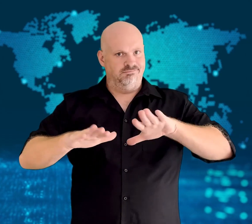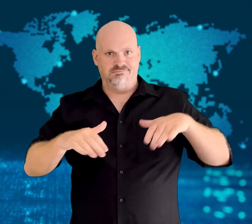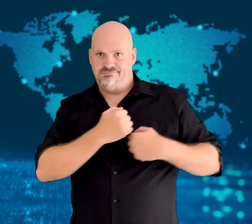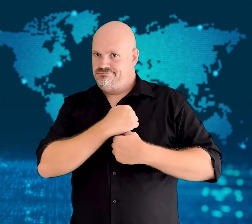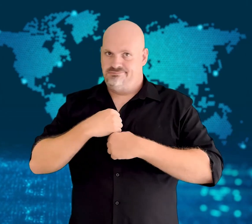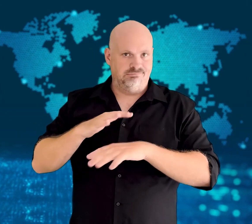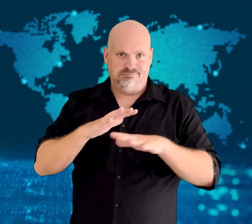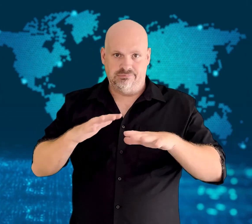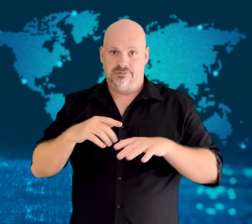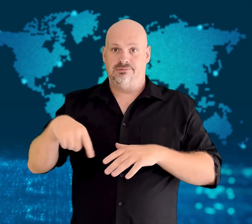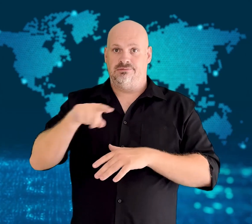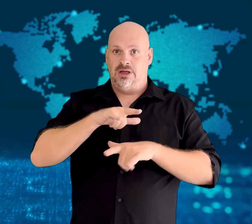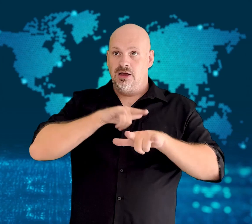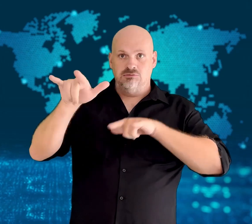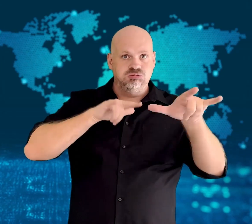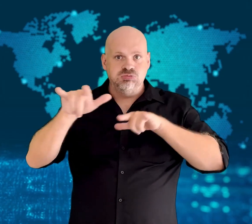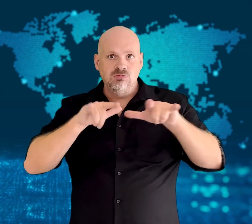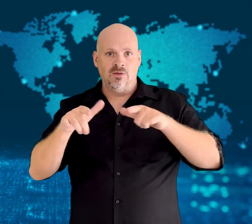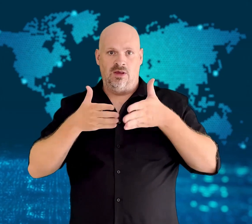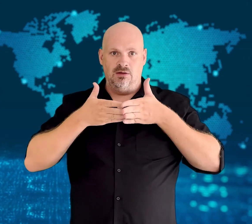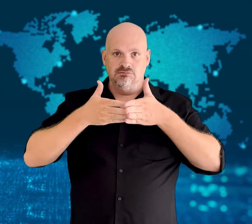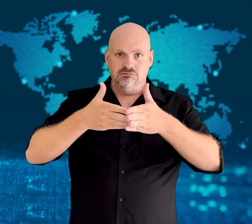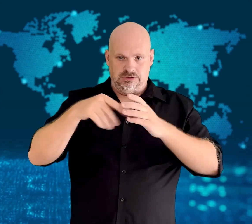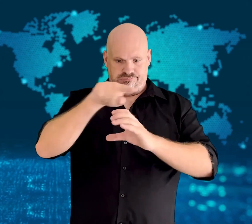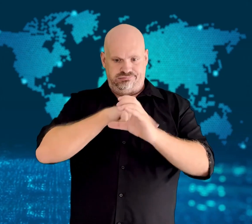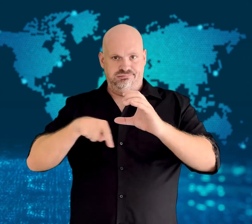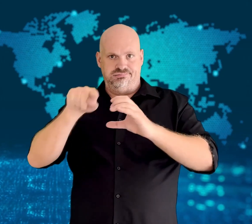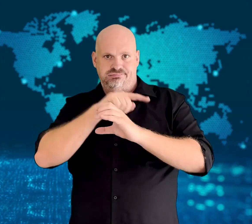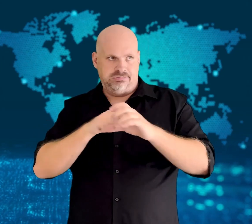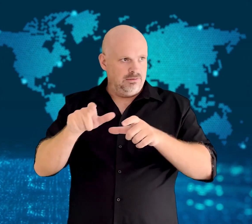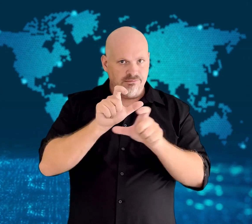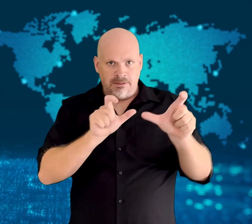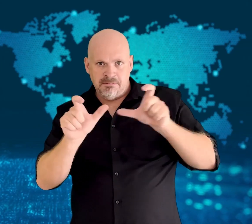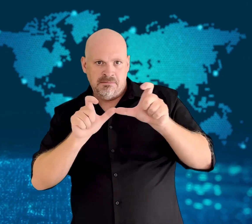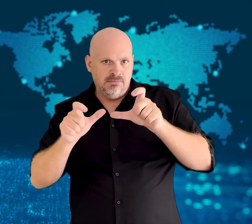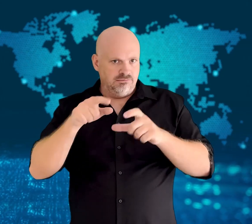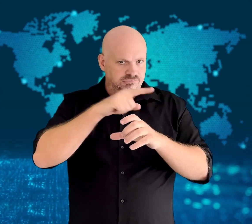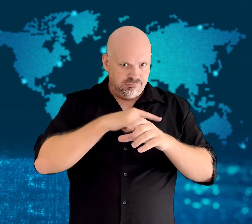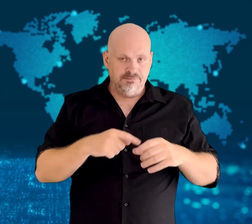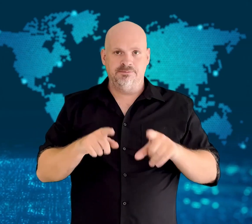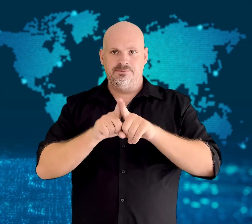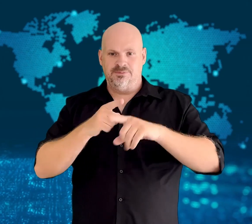and activated land-based missile systems.